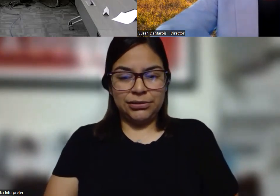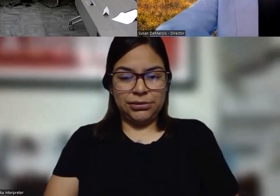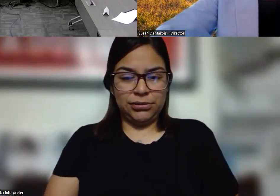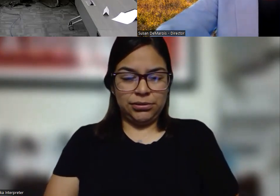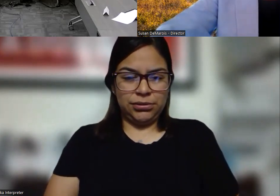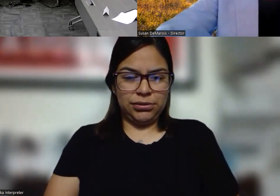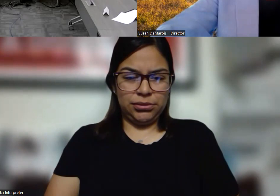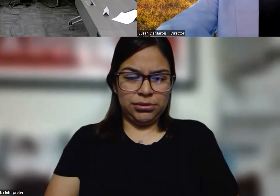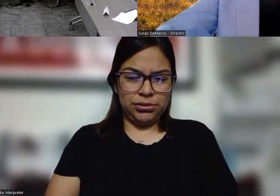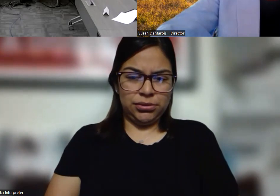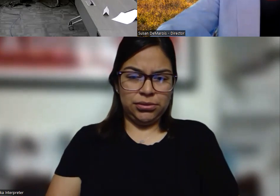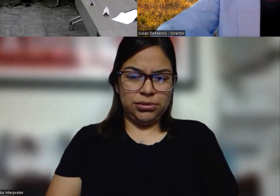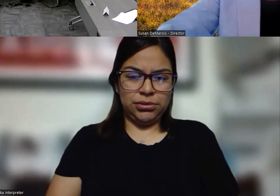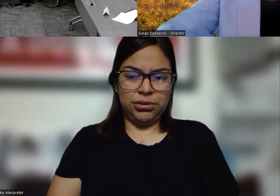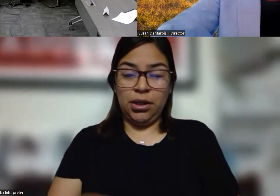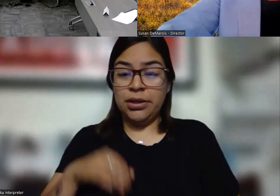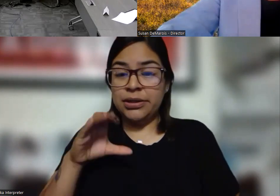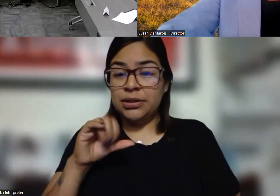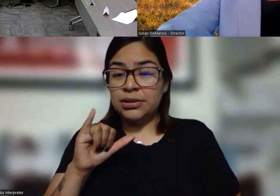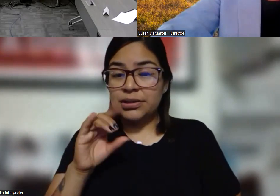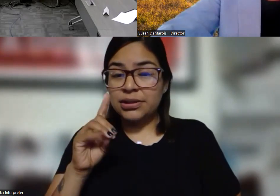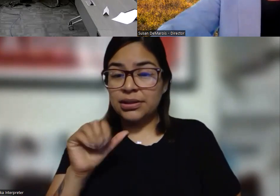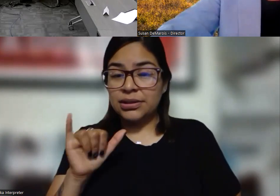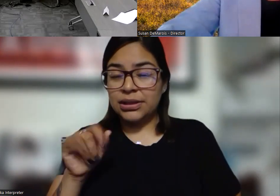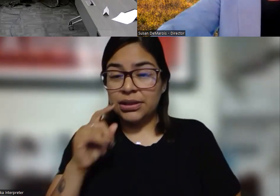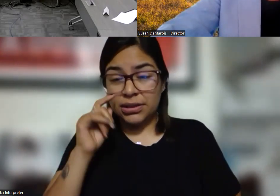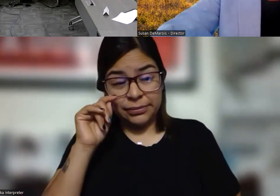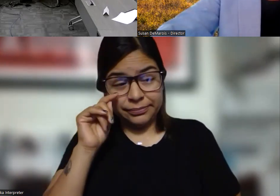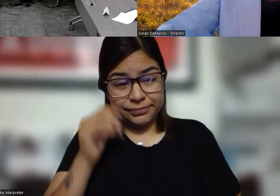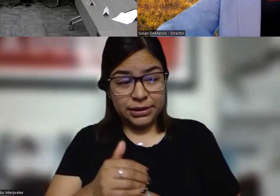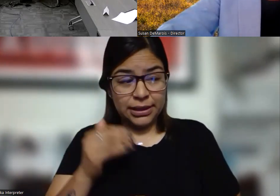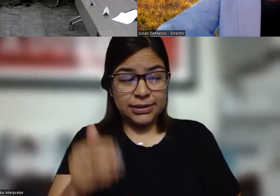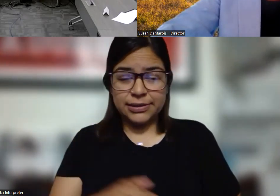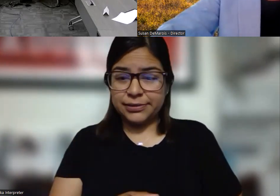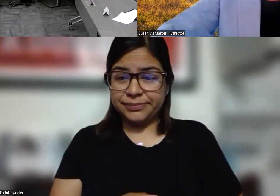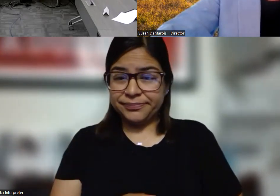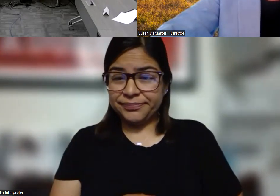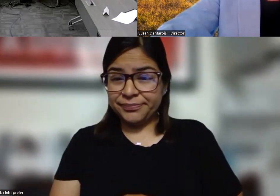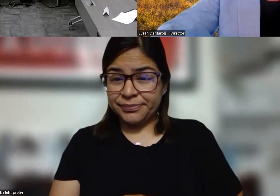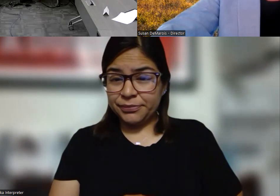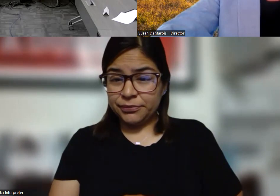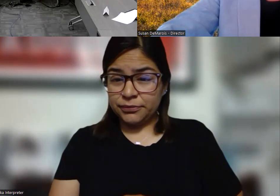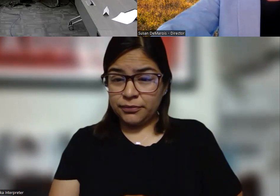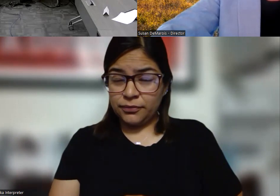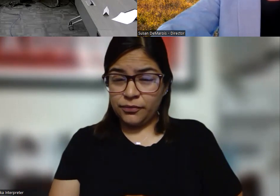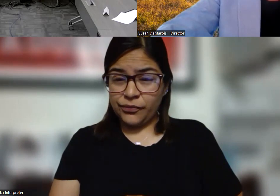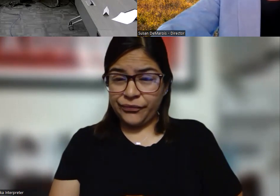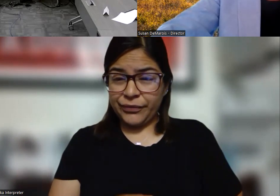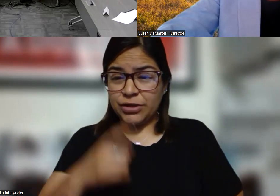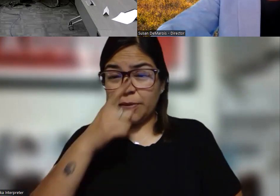next up is the um ex aicio partner updates and because of the presentations today and whatnot